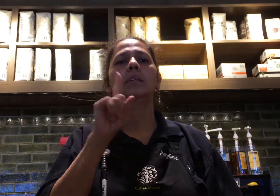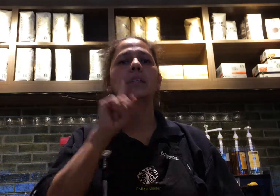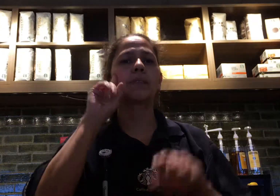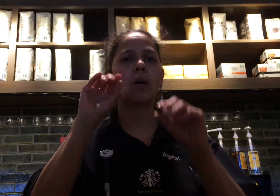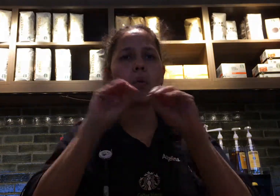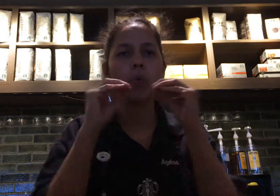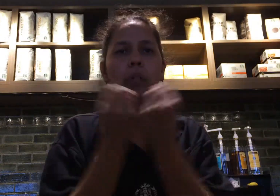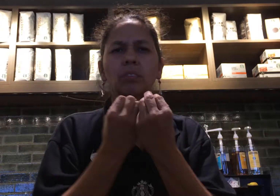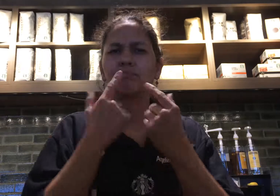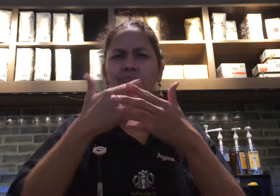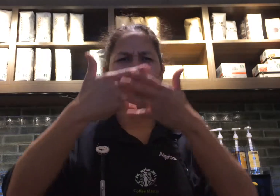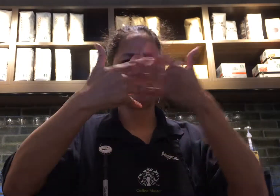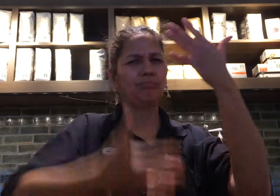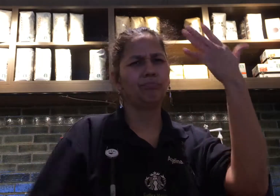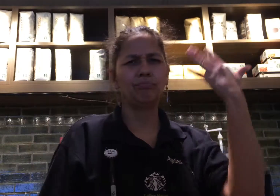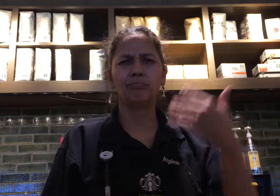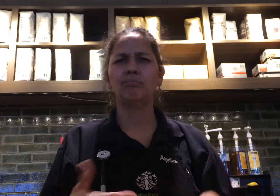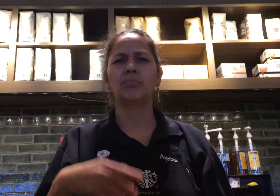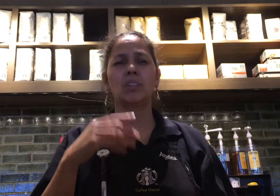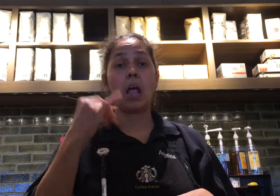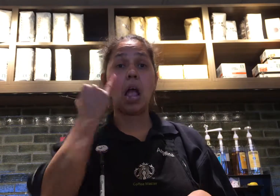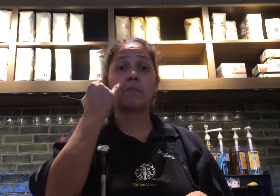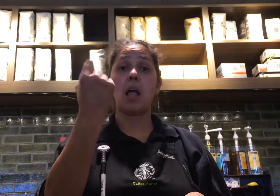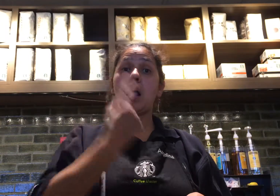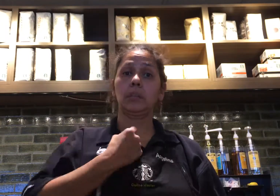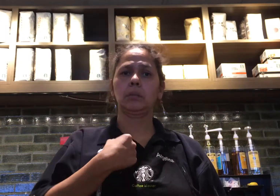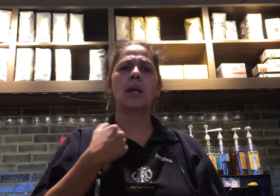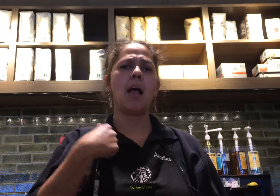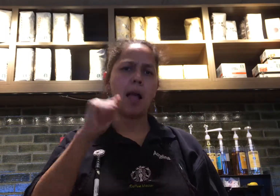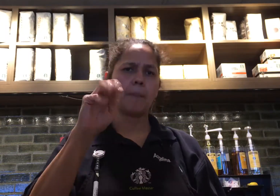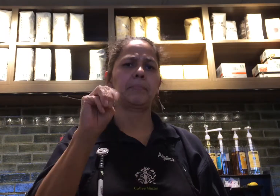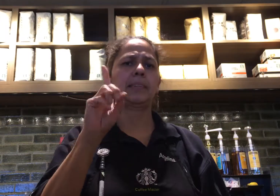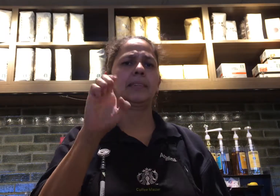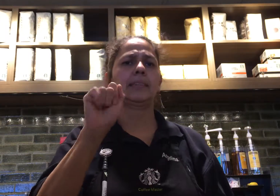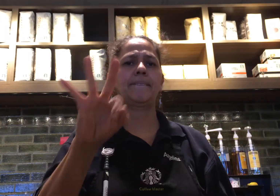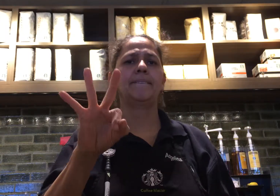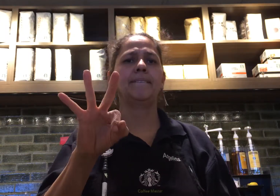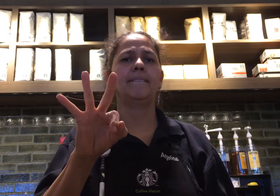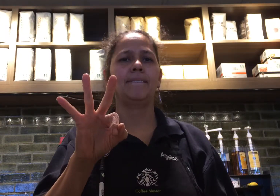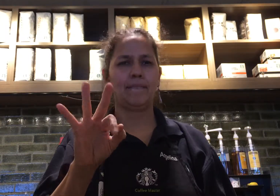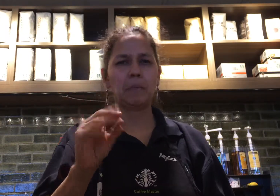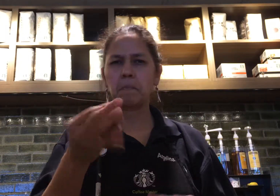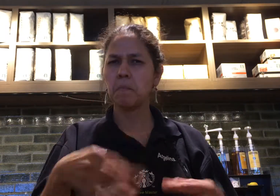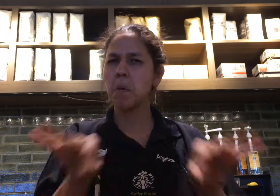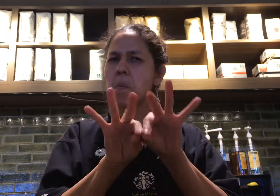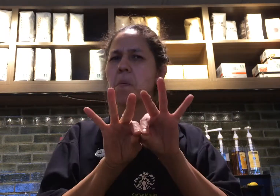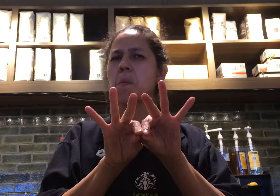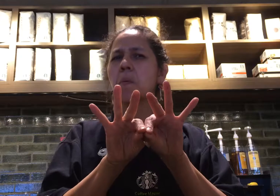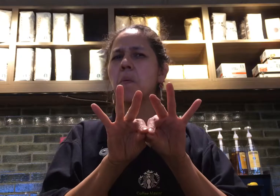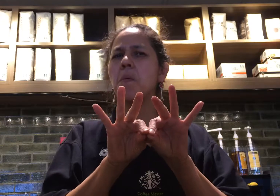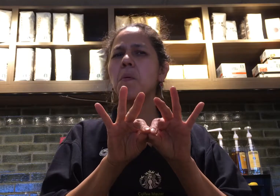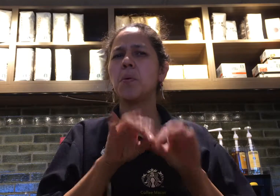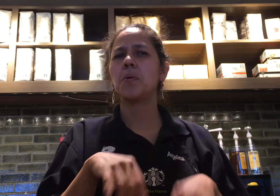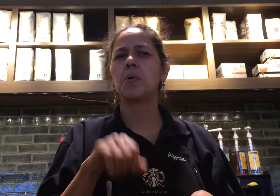Deaf organizations If you ask me, I am Deaf It's important to use "Deaf"